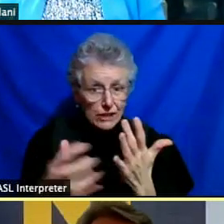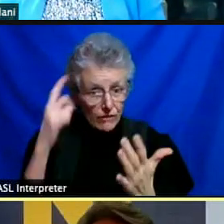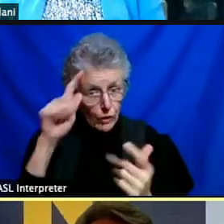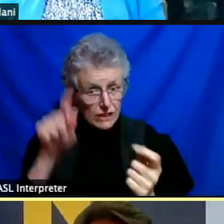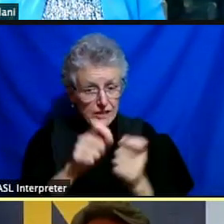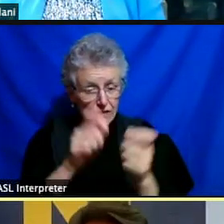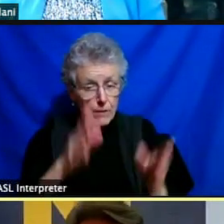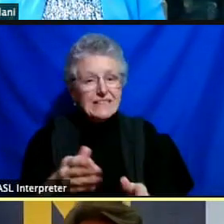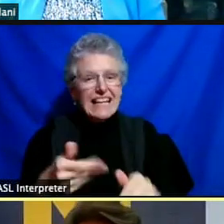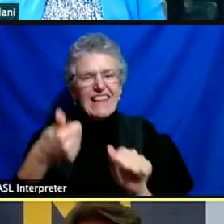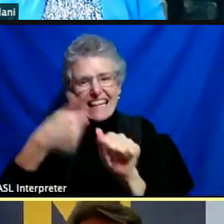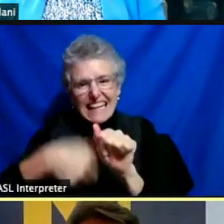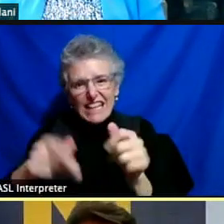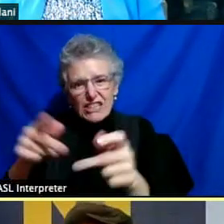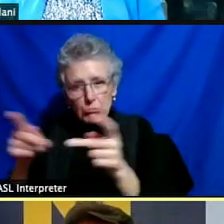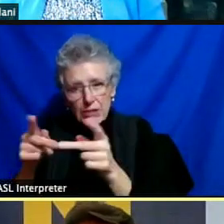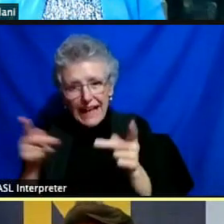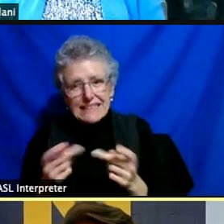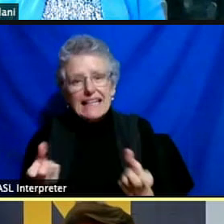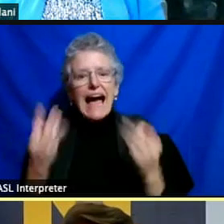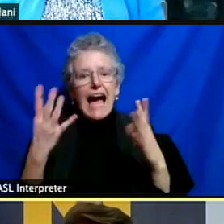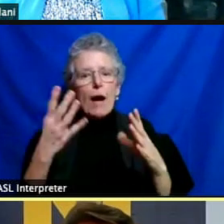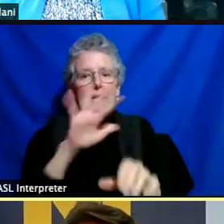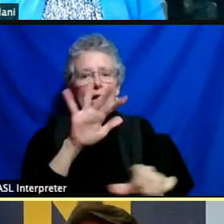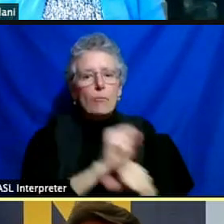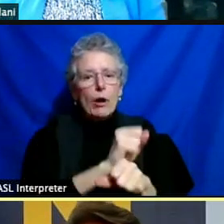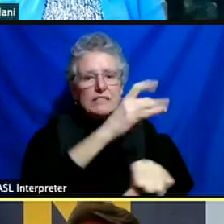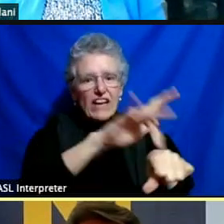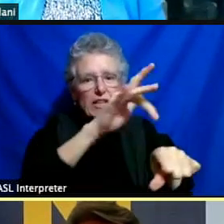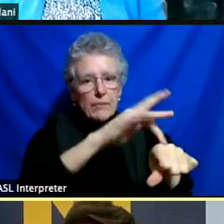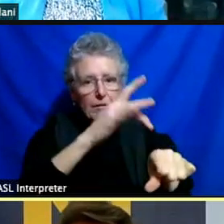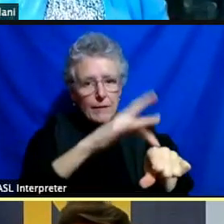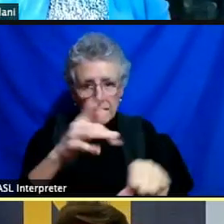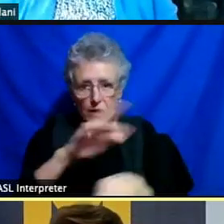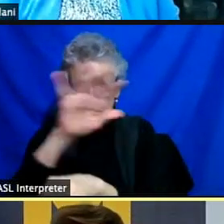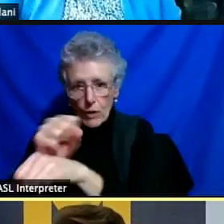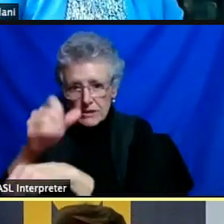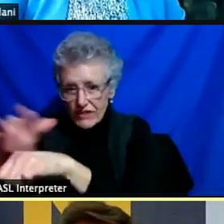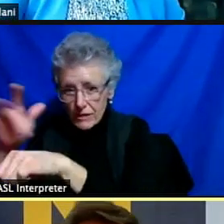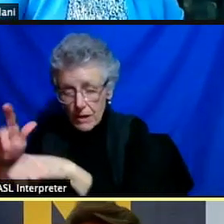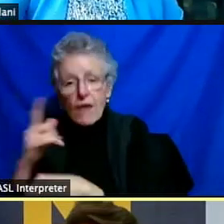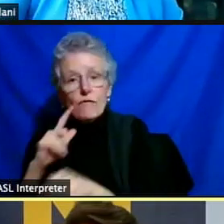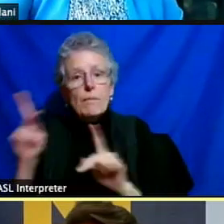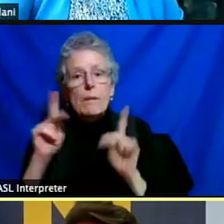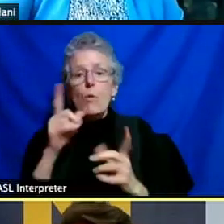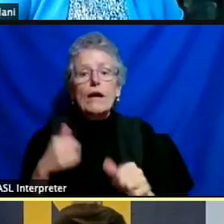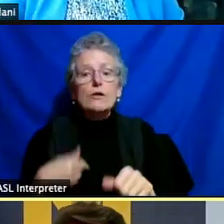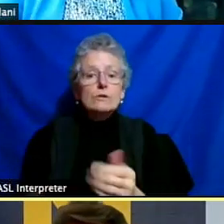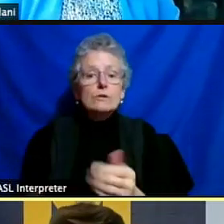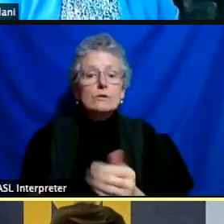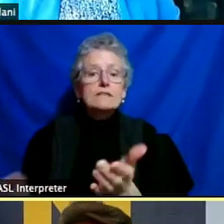and how many slots are available to accommodate individuals who wanna sign up on those times. So it works really, really well.